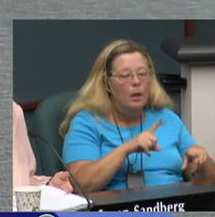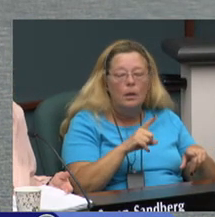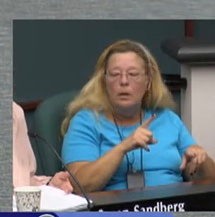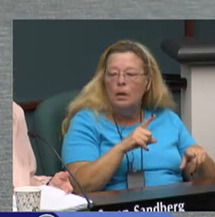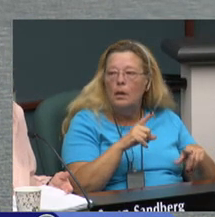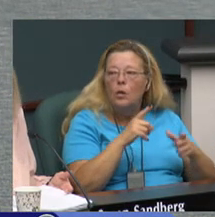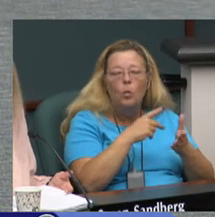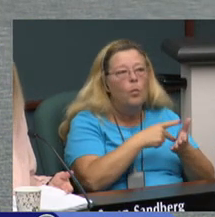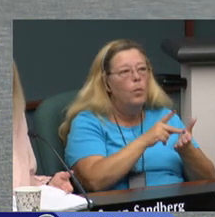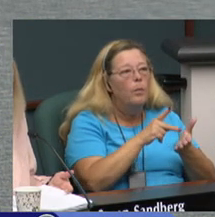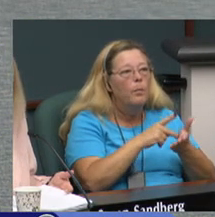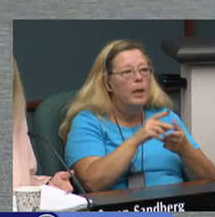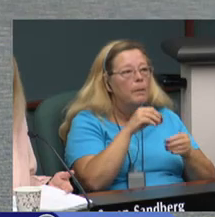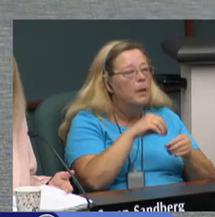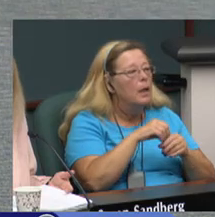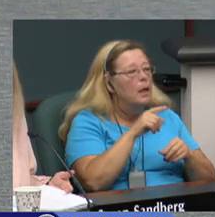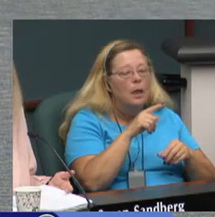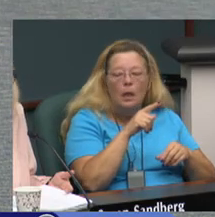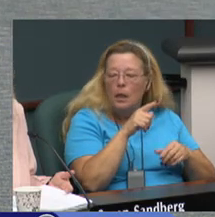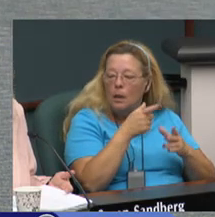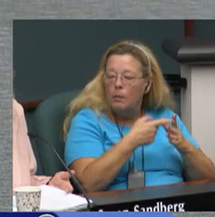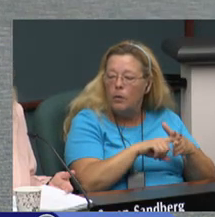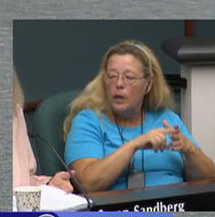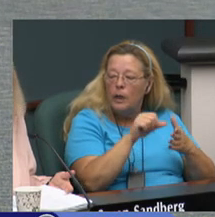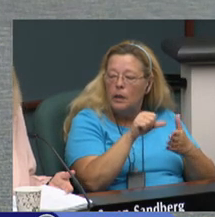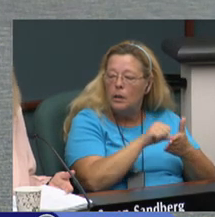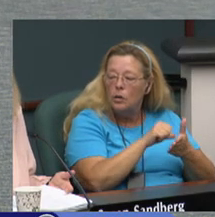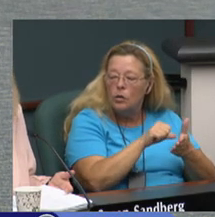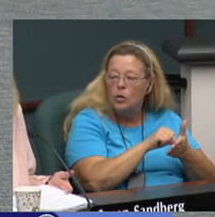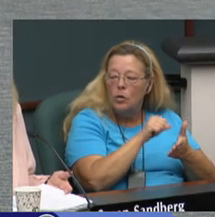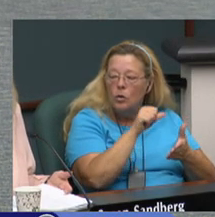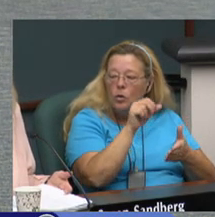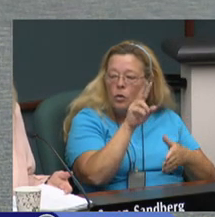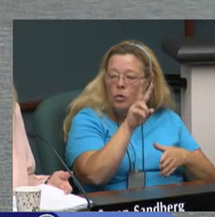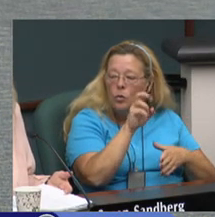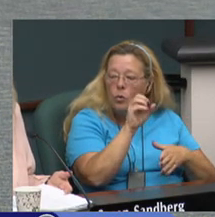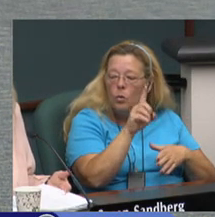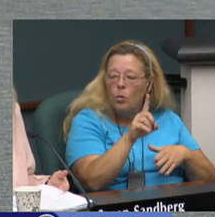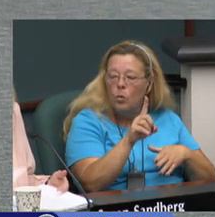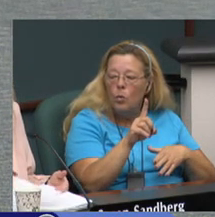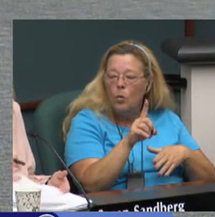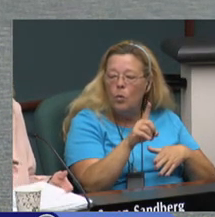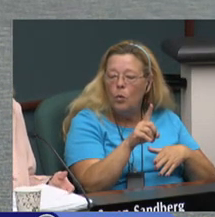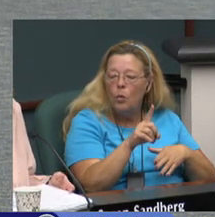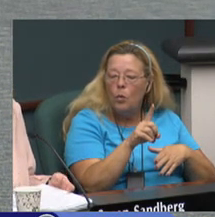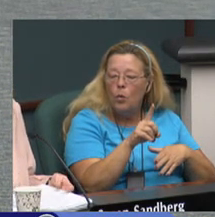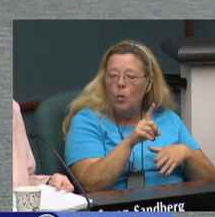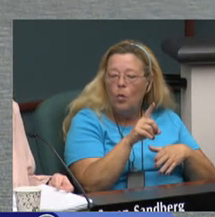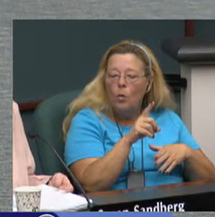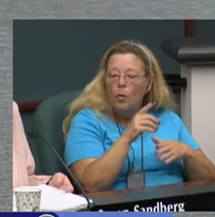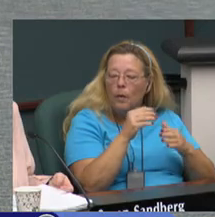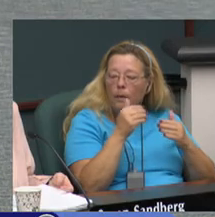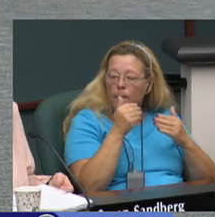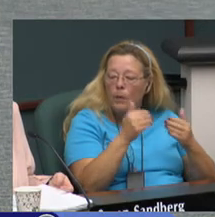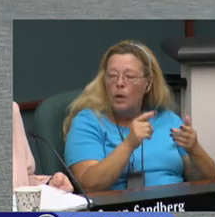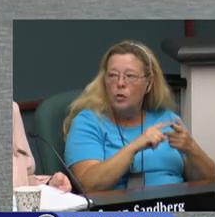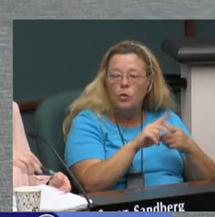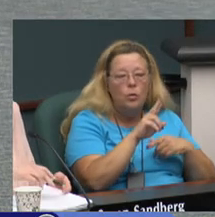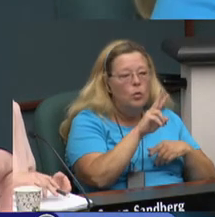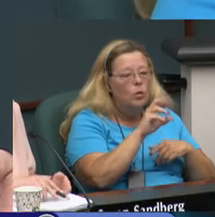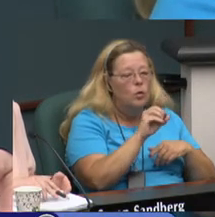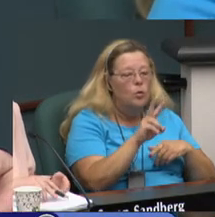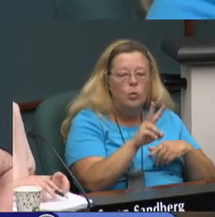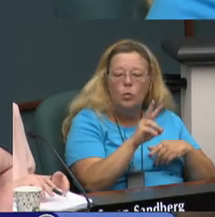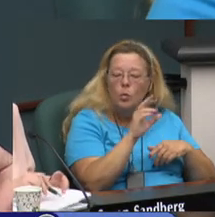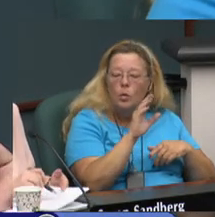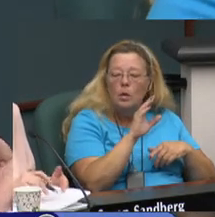payment in lieu and that begins on page 201 let's move to page 202 the section B